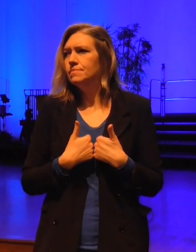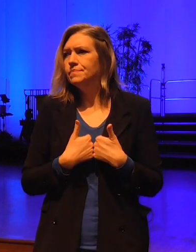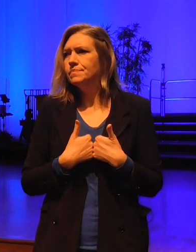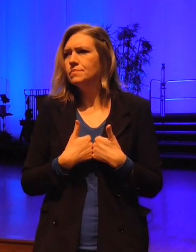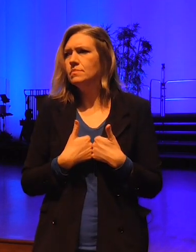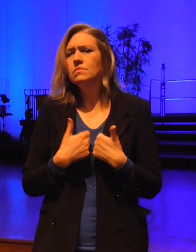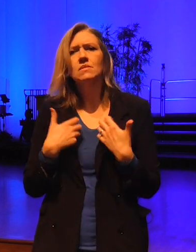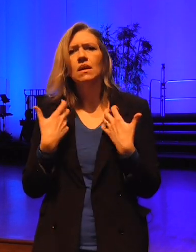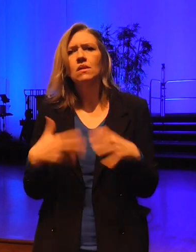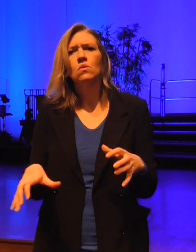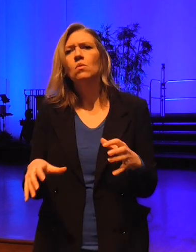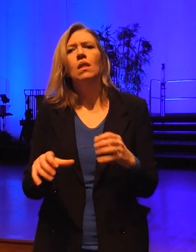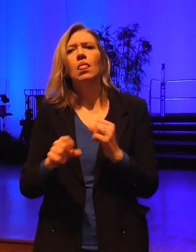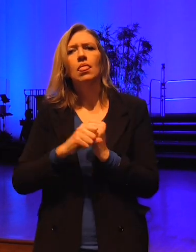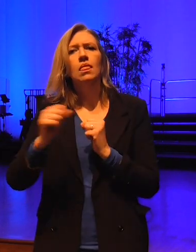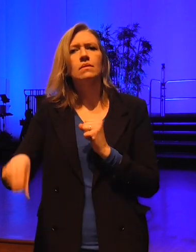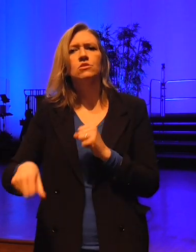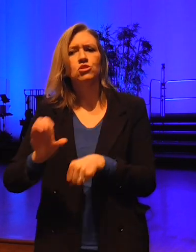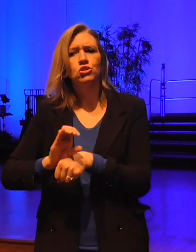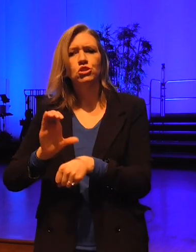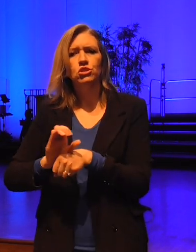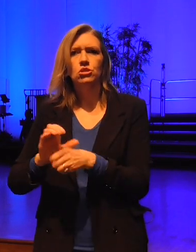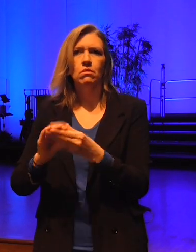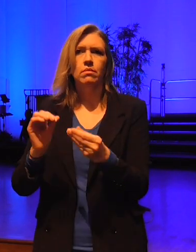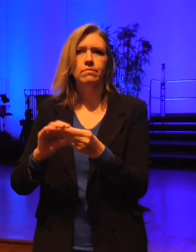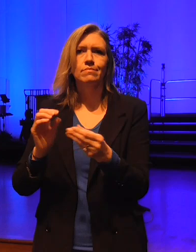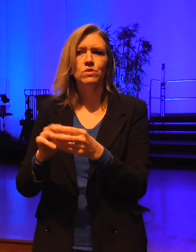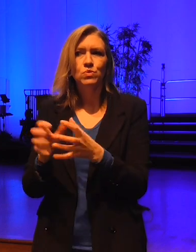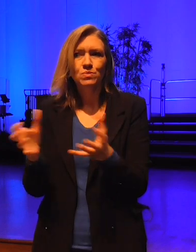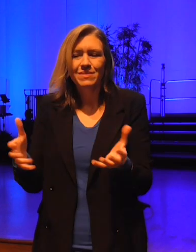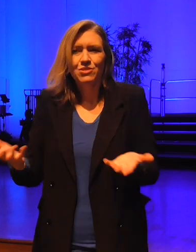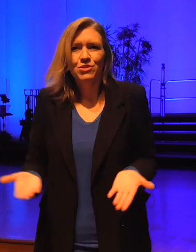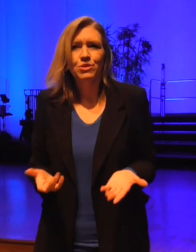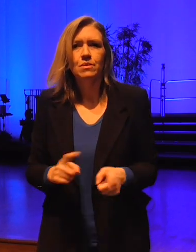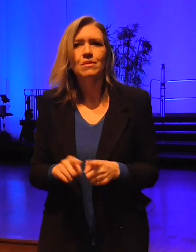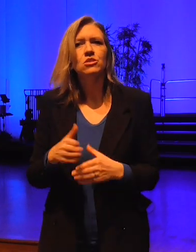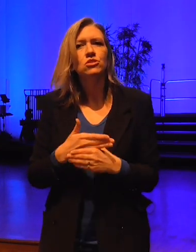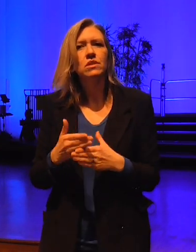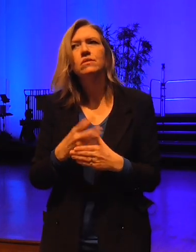of a church chch tangent here but I want to share something we'll be doing at Mile High church this